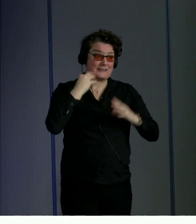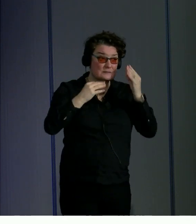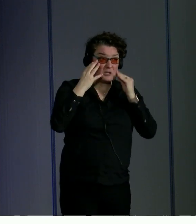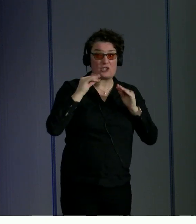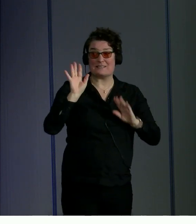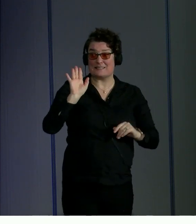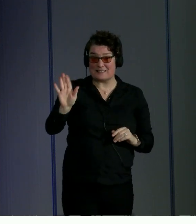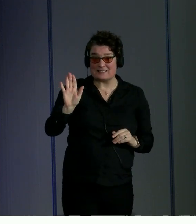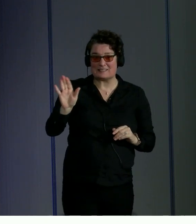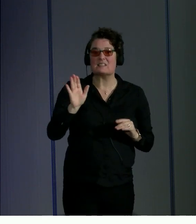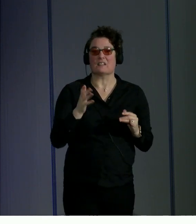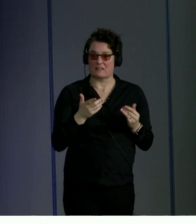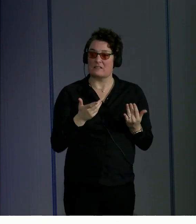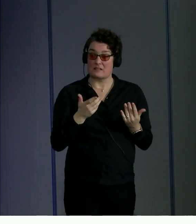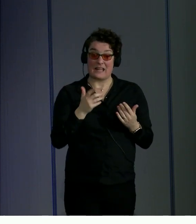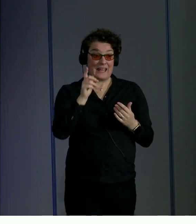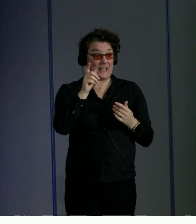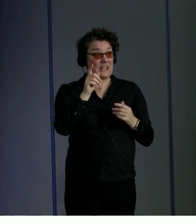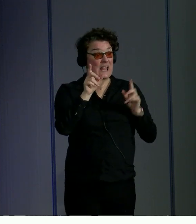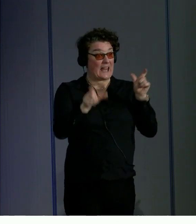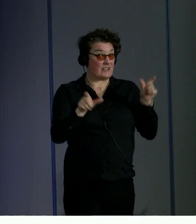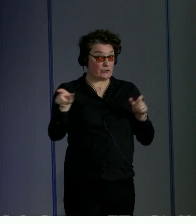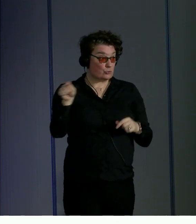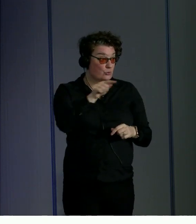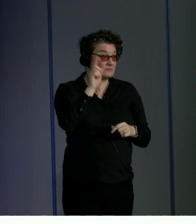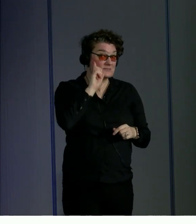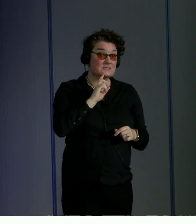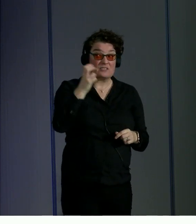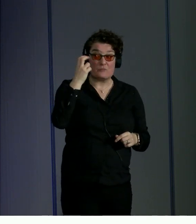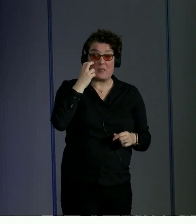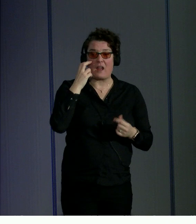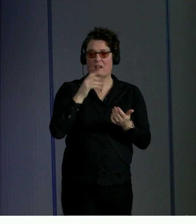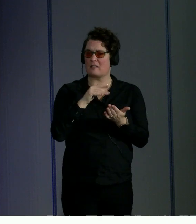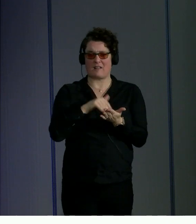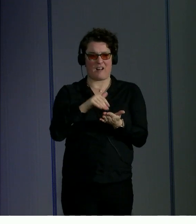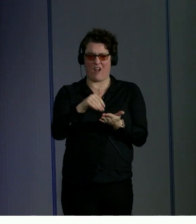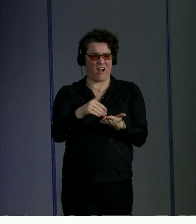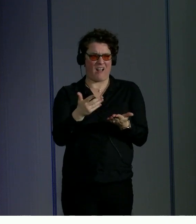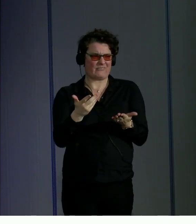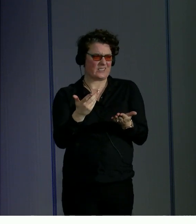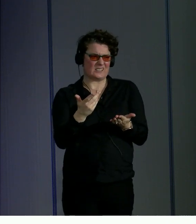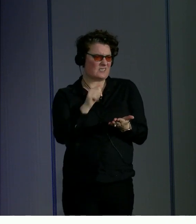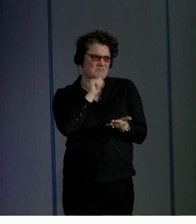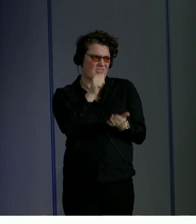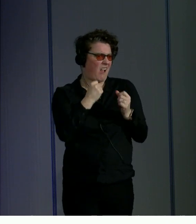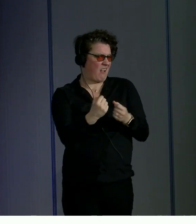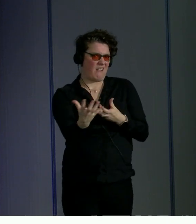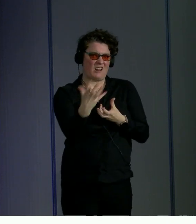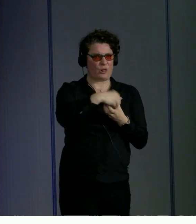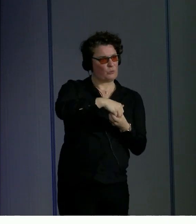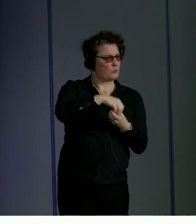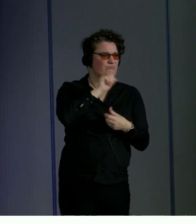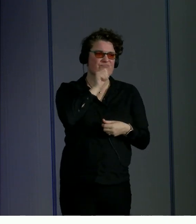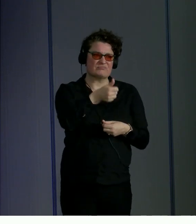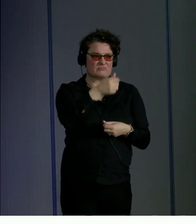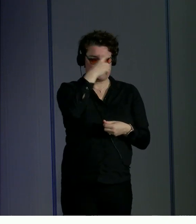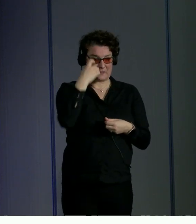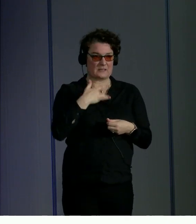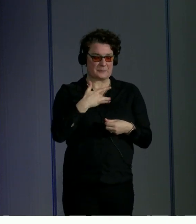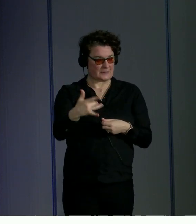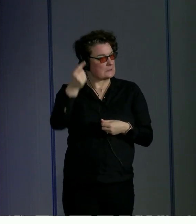individuals who are blind are often not as included because there's a focus on the